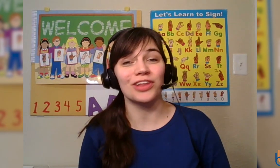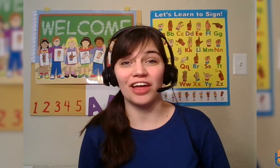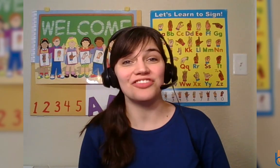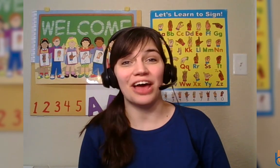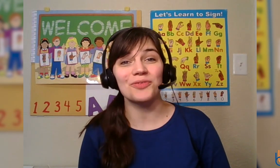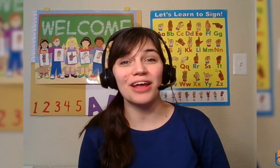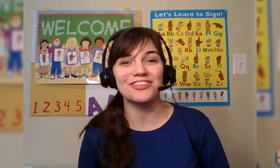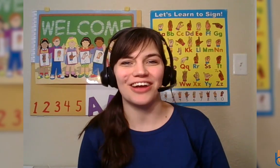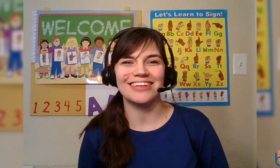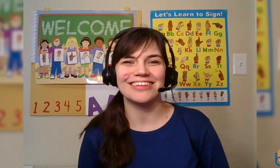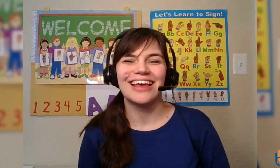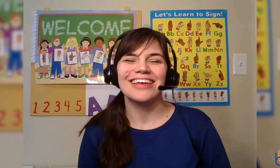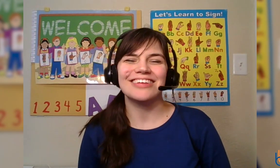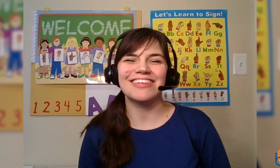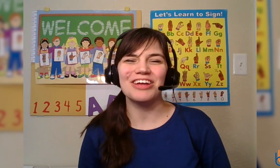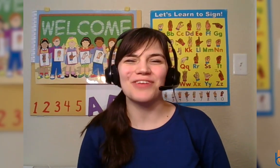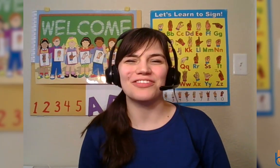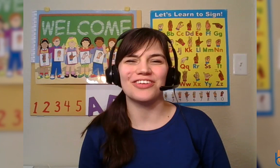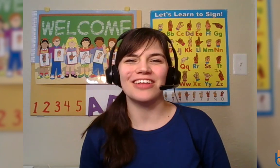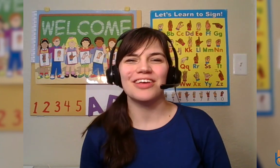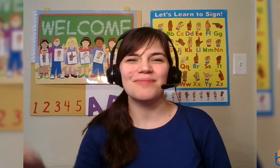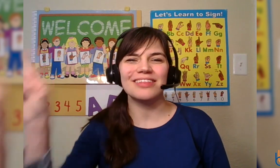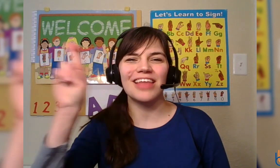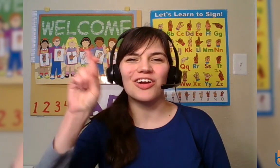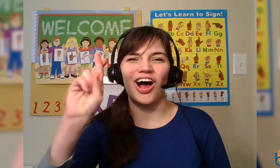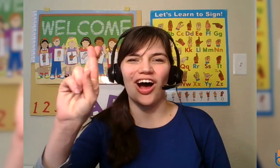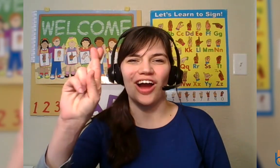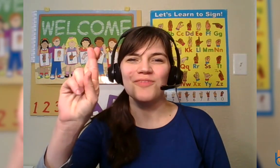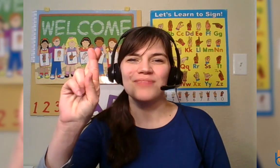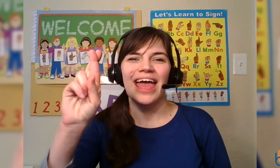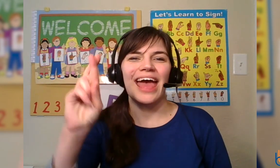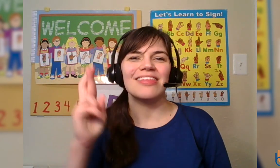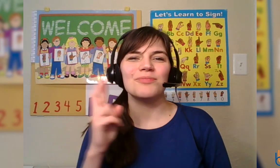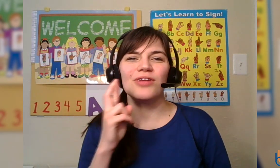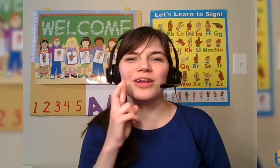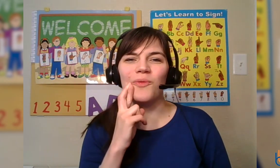lunch at a restaurant. To sign restaurant, make the letter R and then put it at one